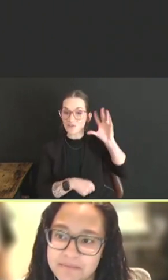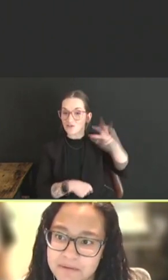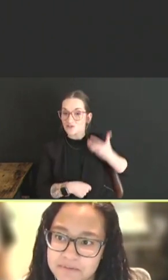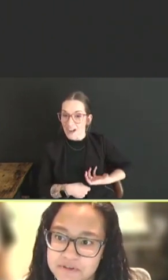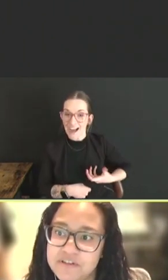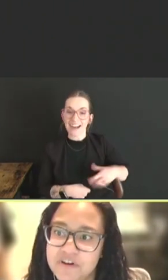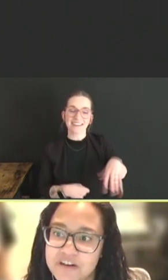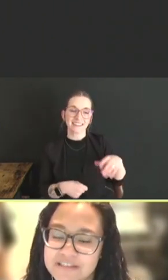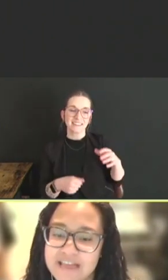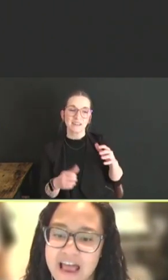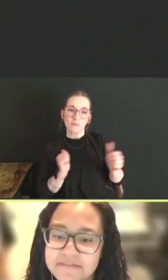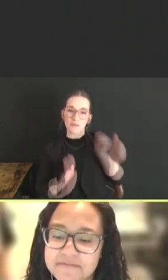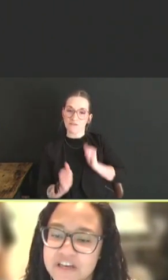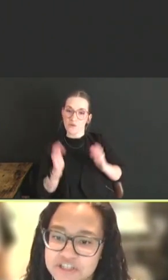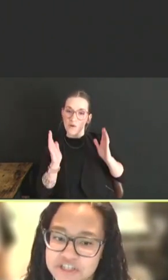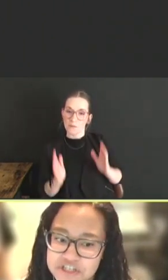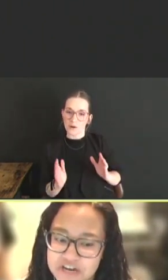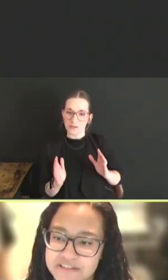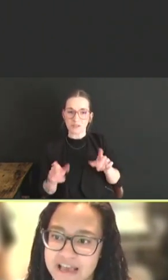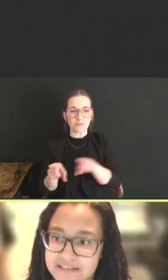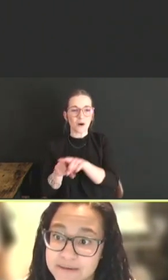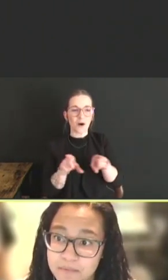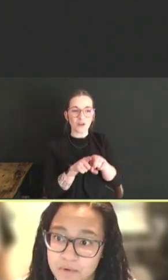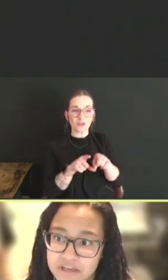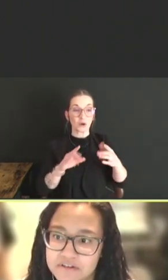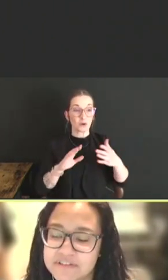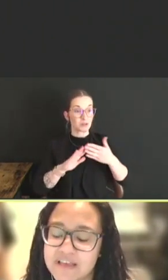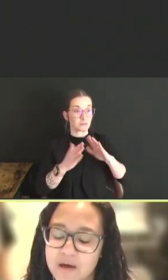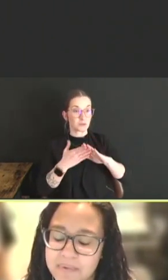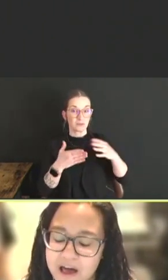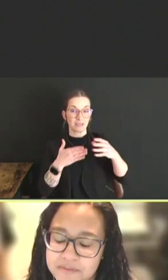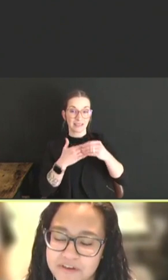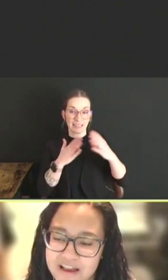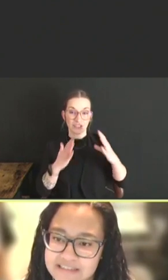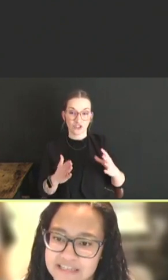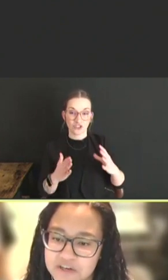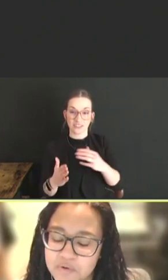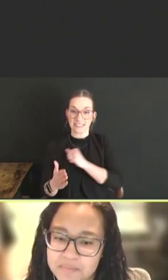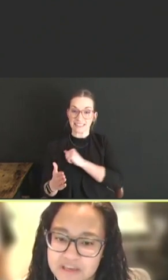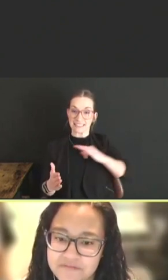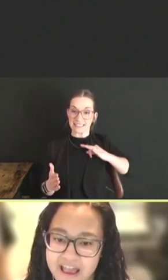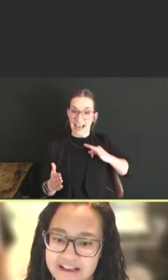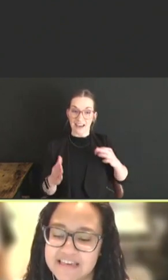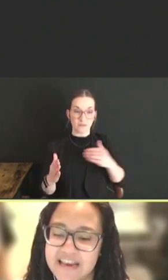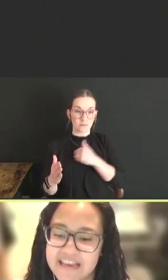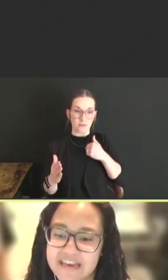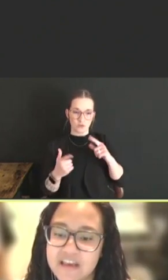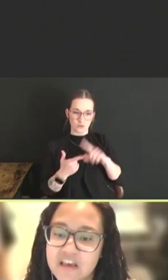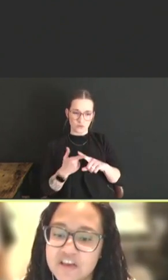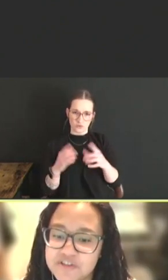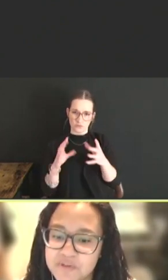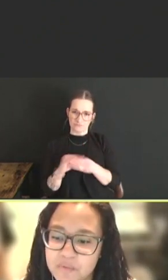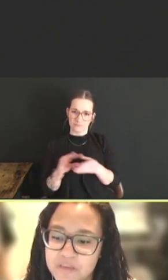and members of our staff to share testimonials about the vaccine or being vaccinated so that